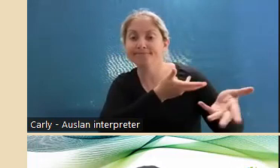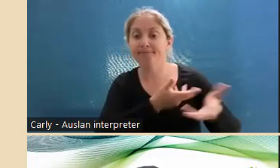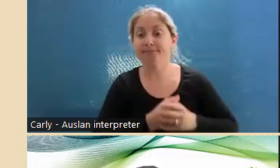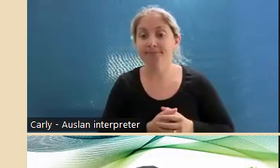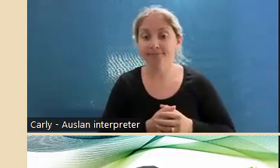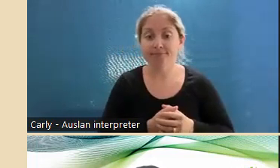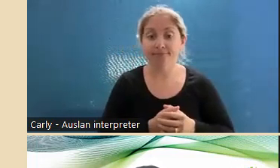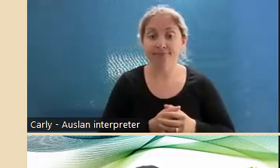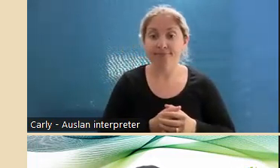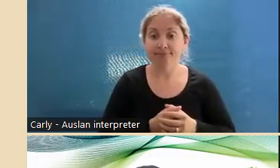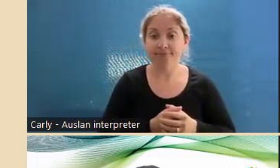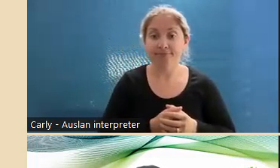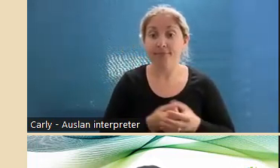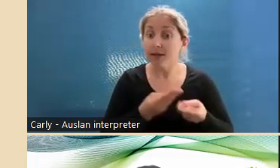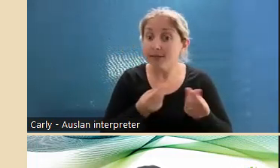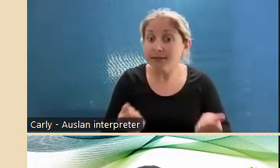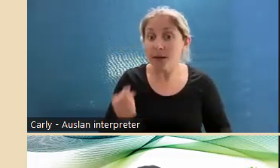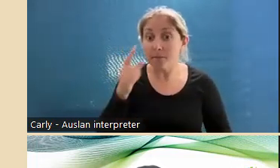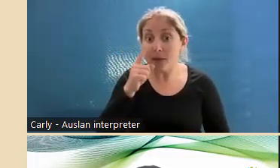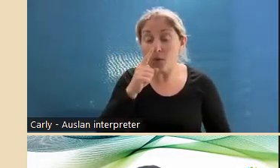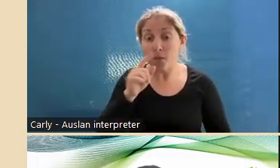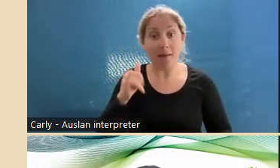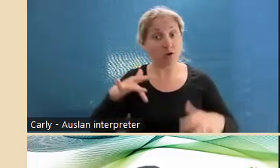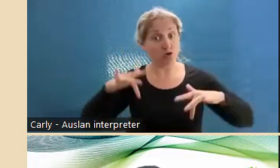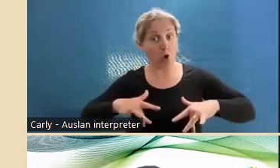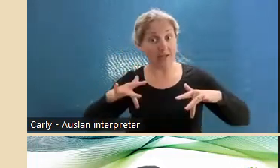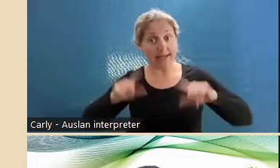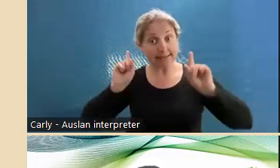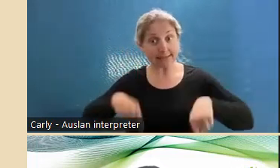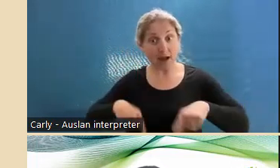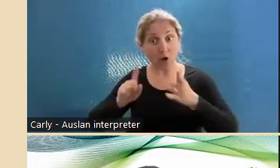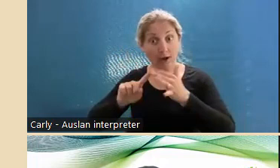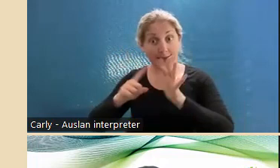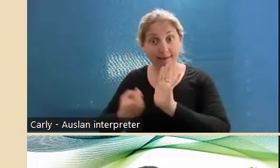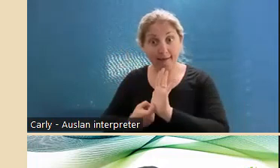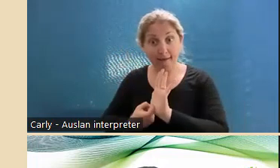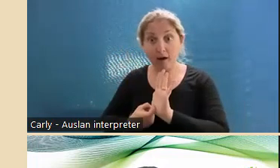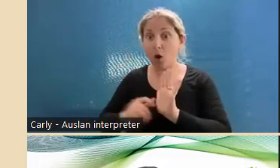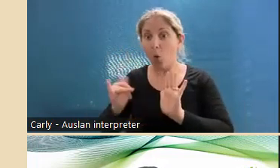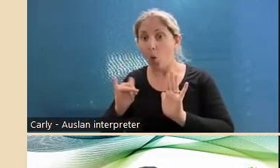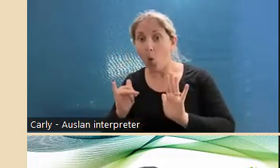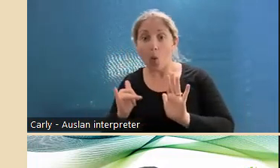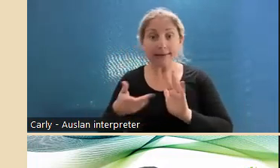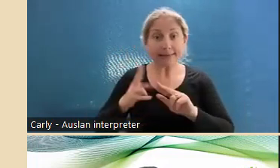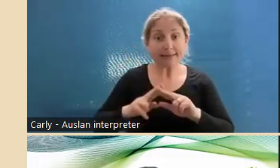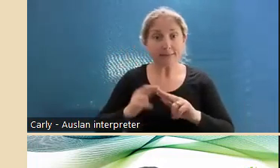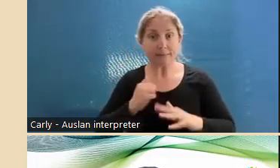to access the Independent Expert Review program, might not have an advocate or be aware of